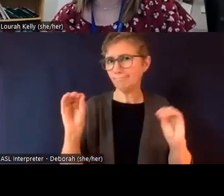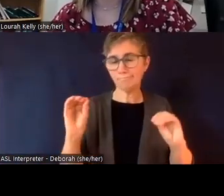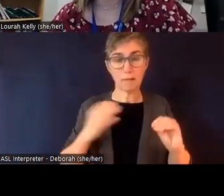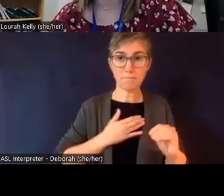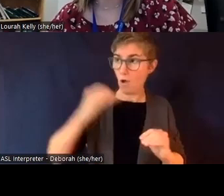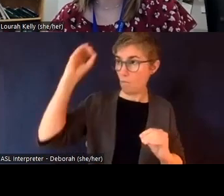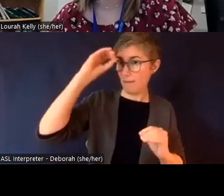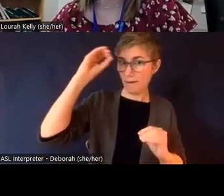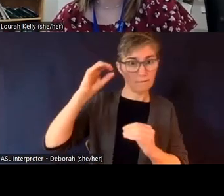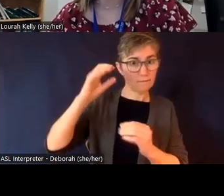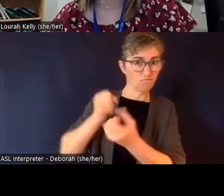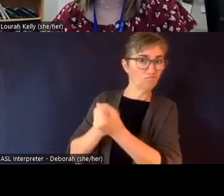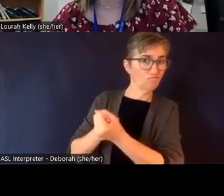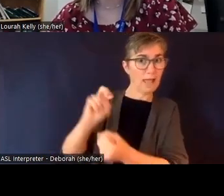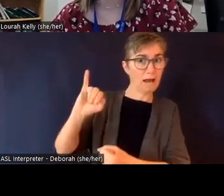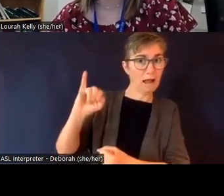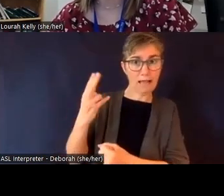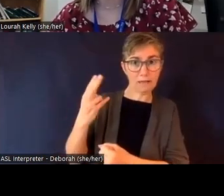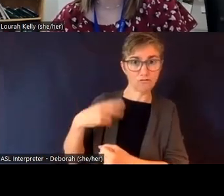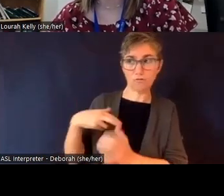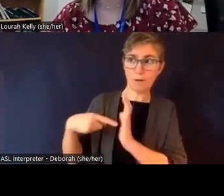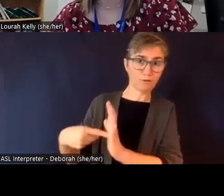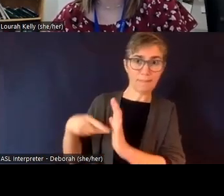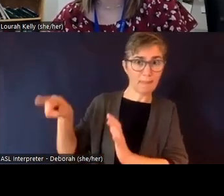of the National Institute of Health or the Massachusetts Department of Health,